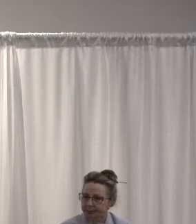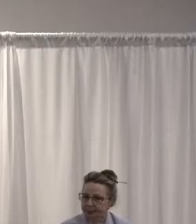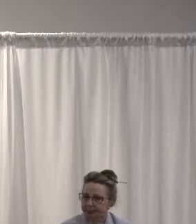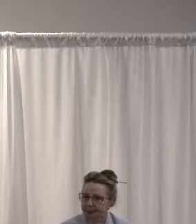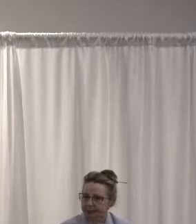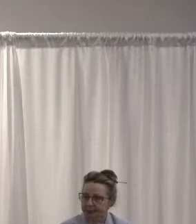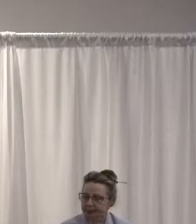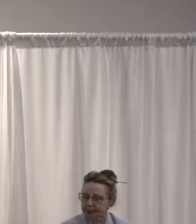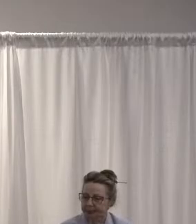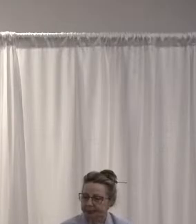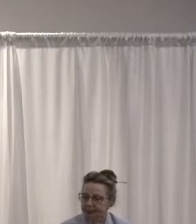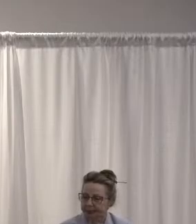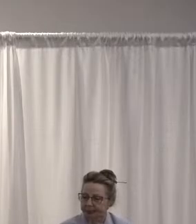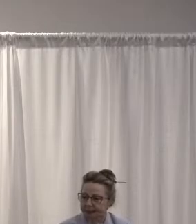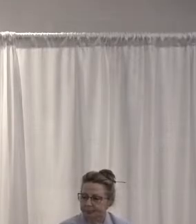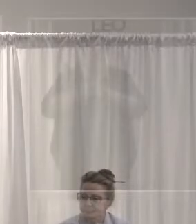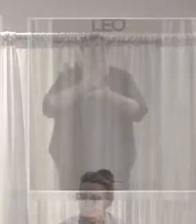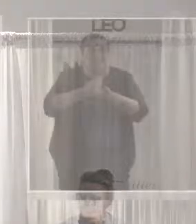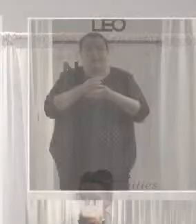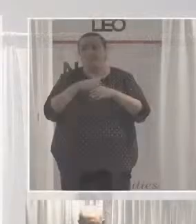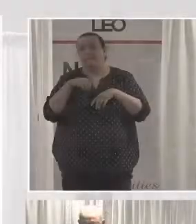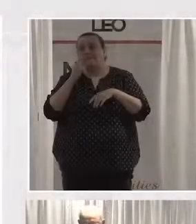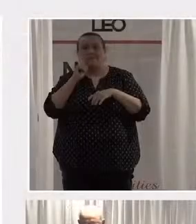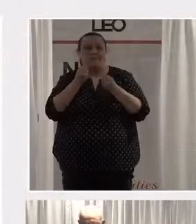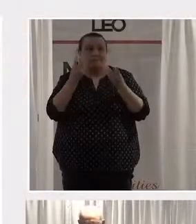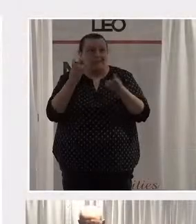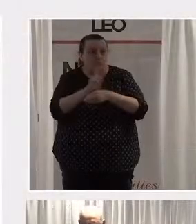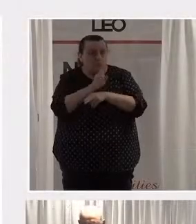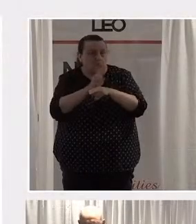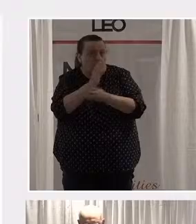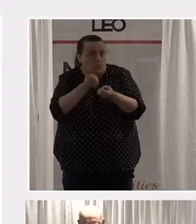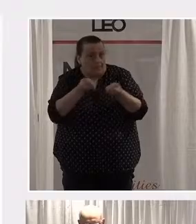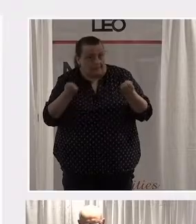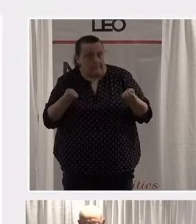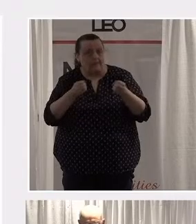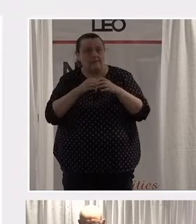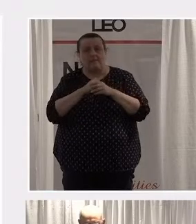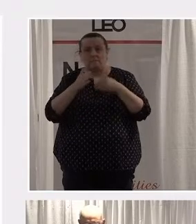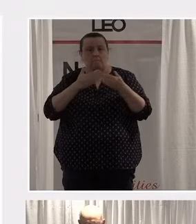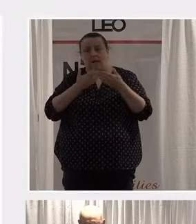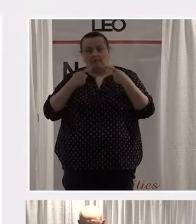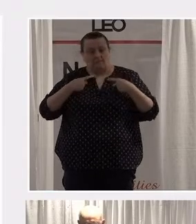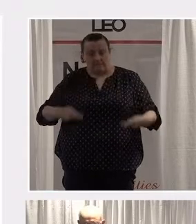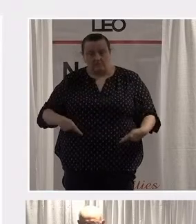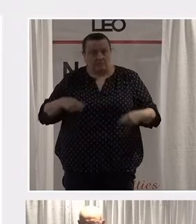AND EQUIPMENT TO HIS BEST LIFE DESPITE HIS PHYSICAL CHALLENGES.